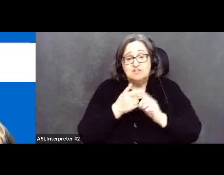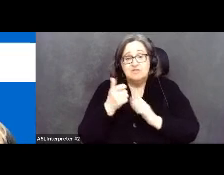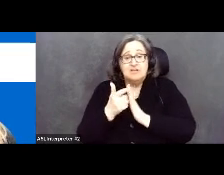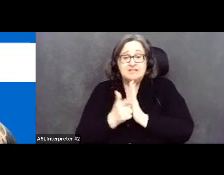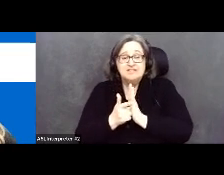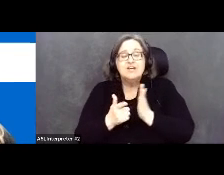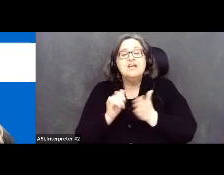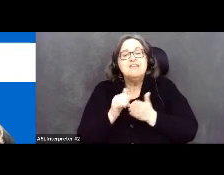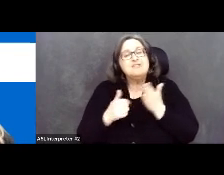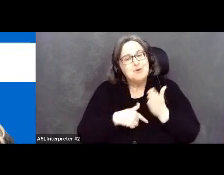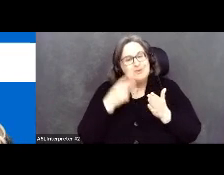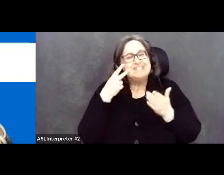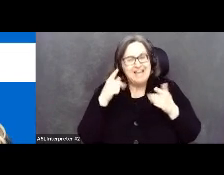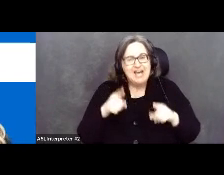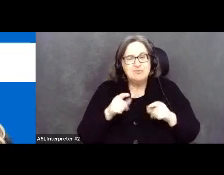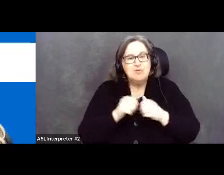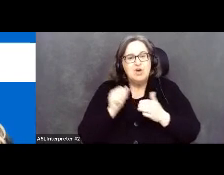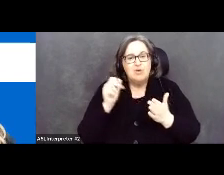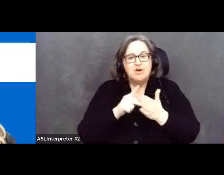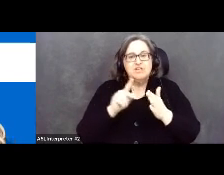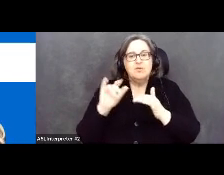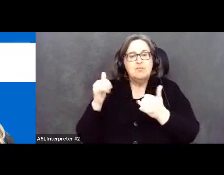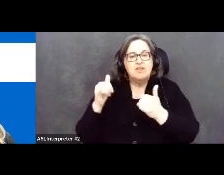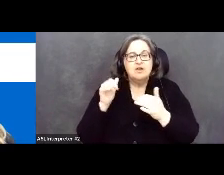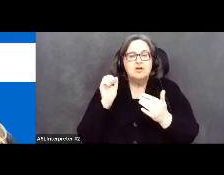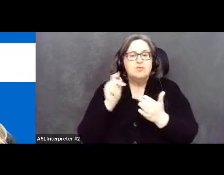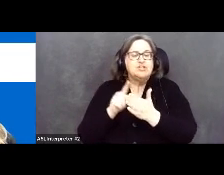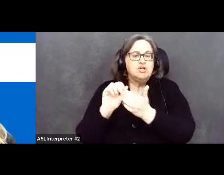That's what we are seeing even happen with the return to play, return to sports concussion laws.